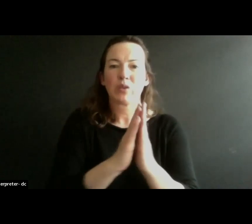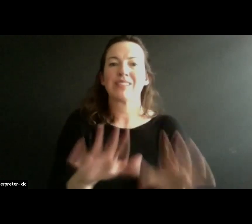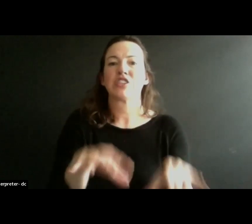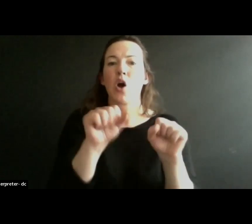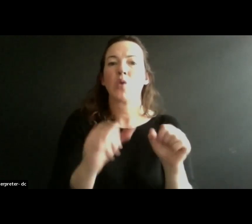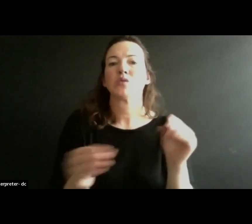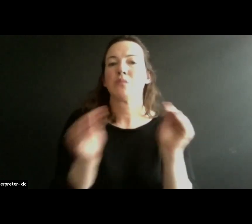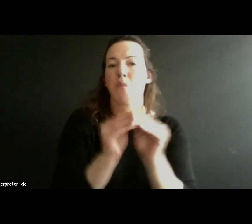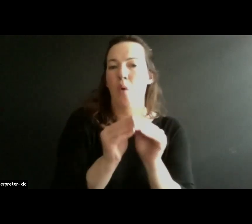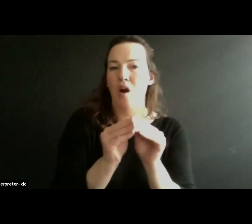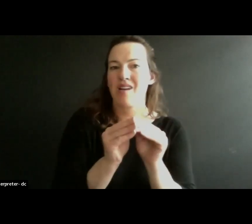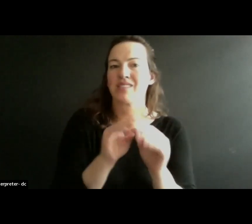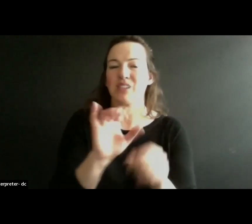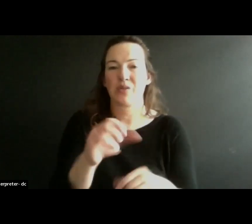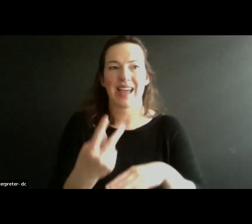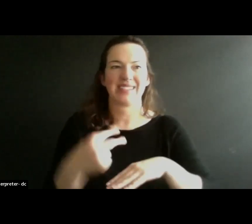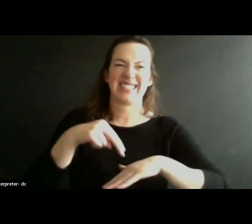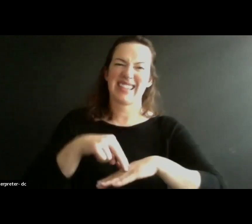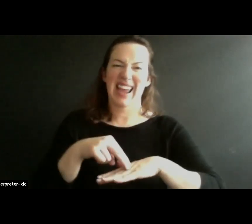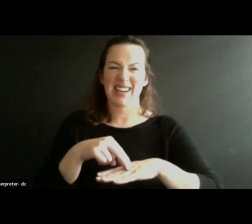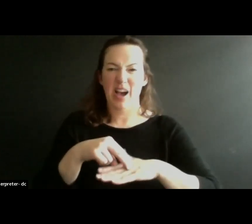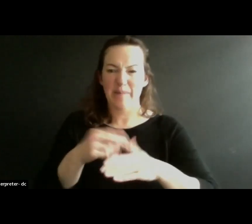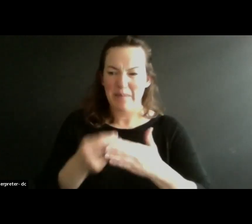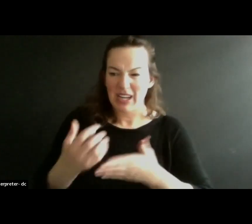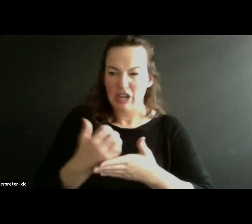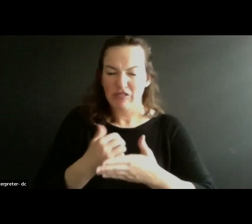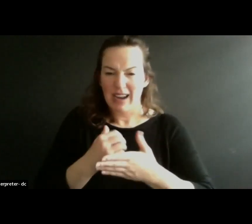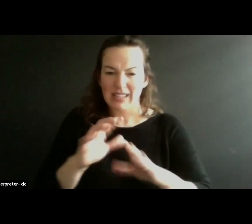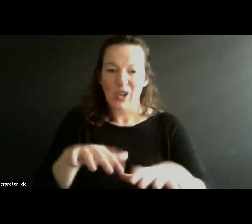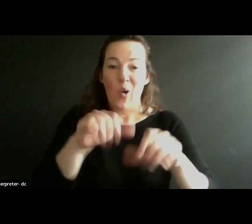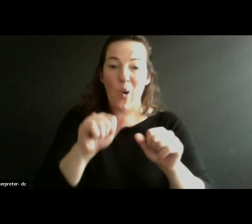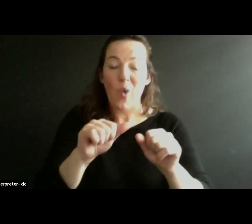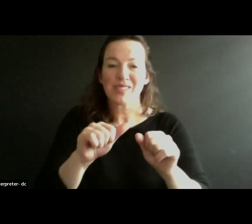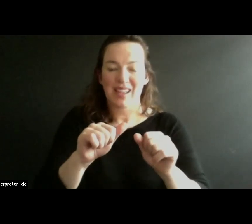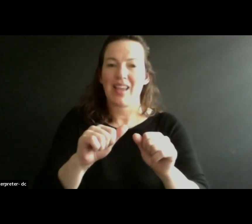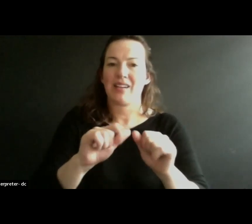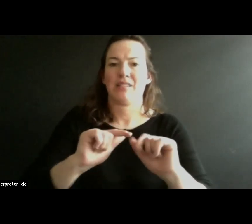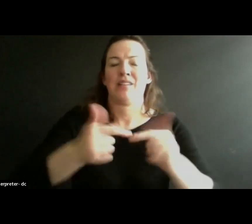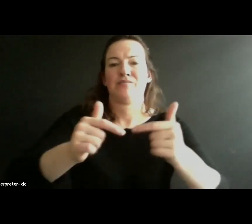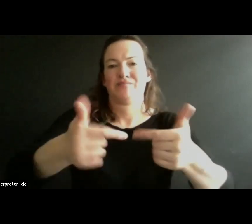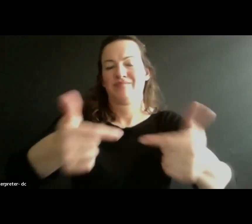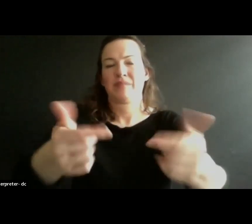up, and of funding and partners and kind of other mechanisms to really quickly expand